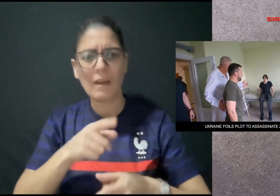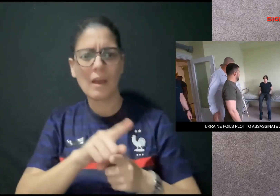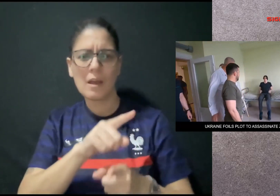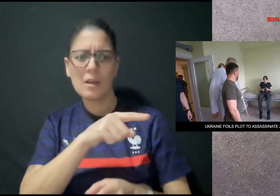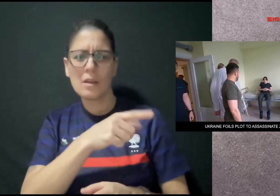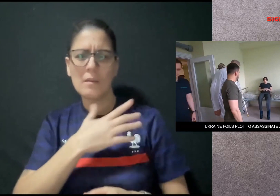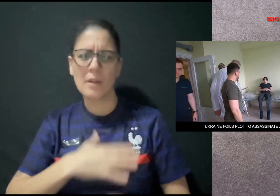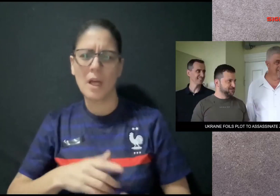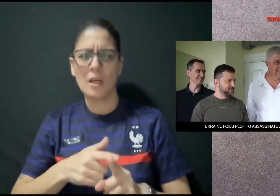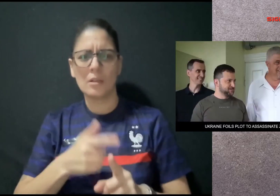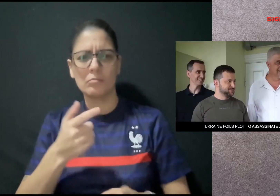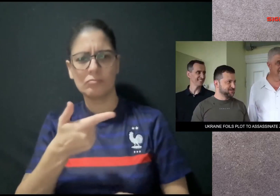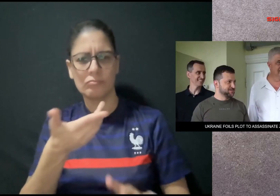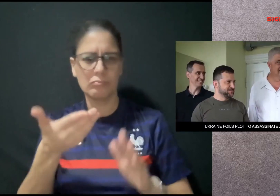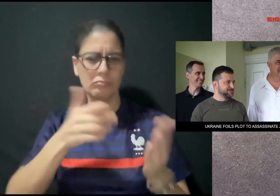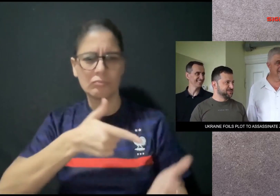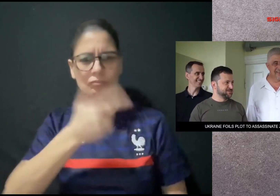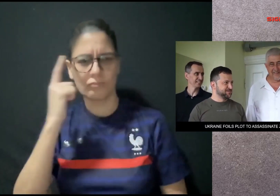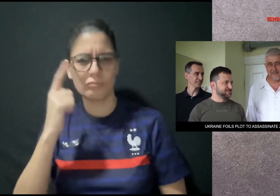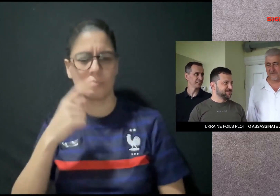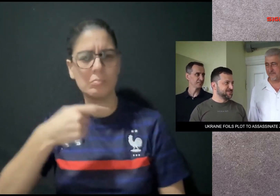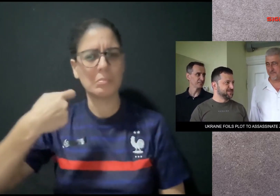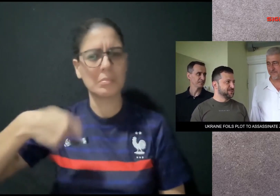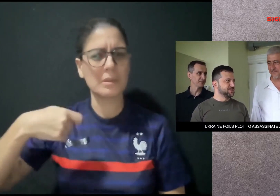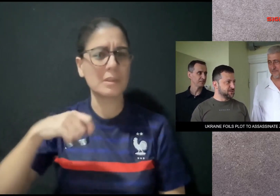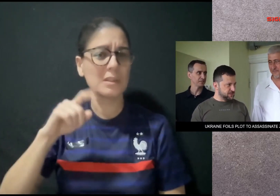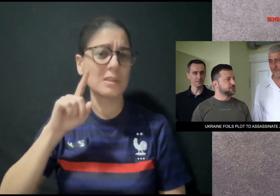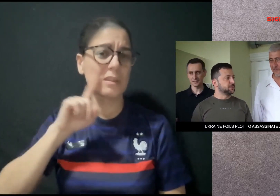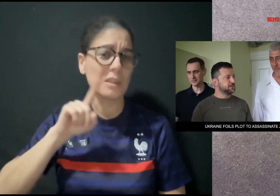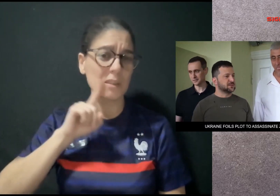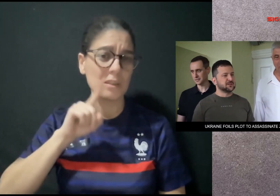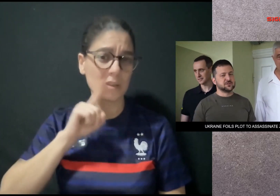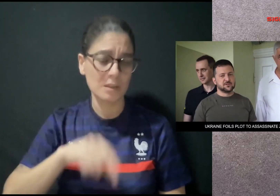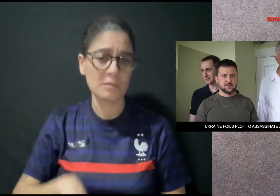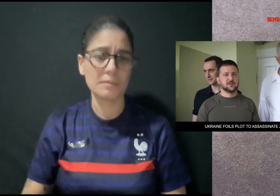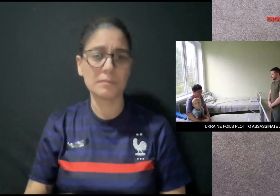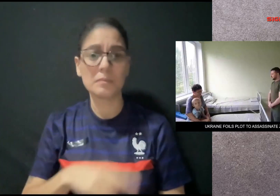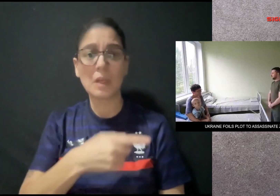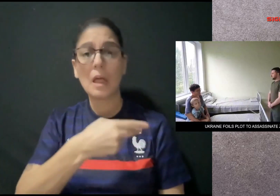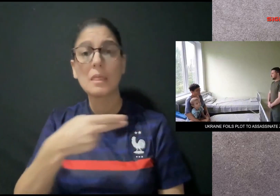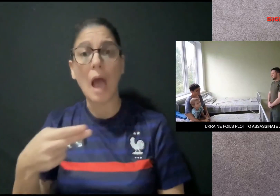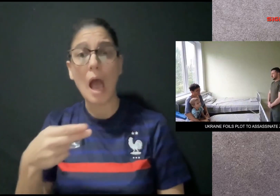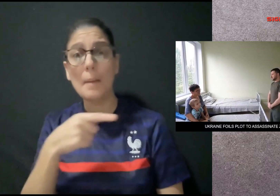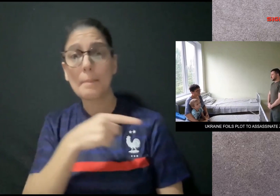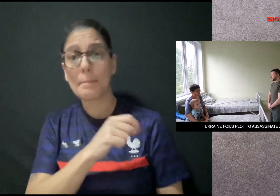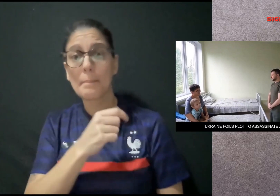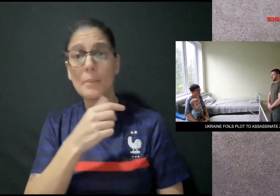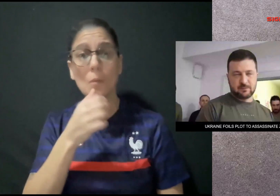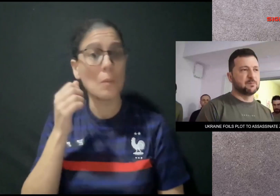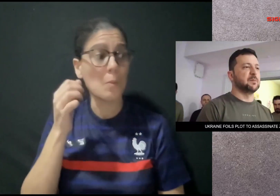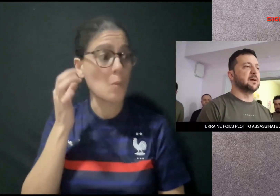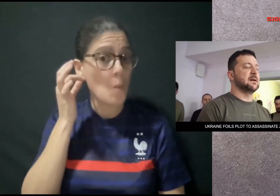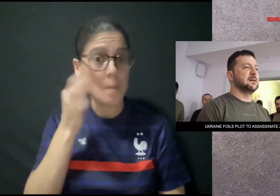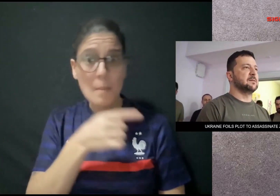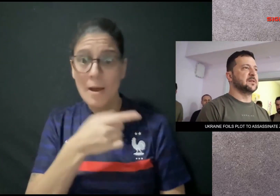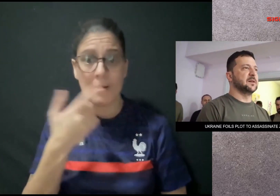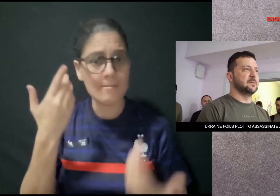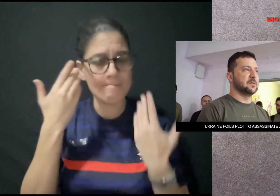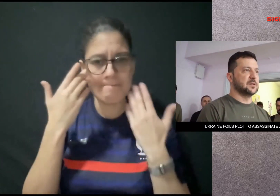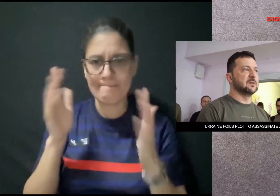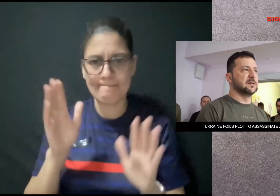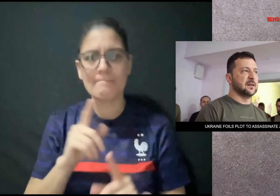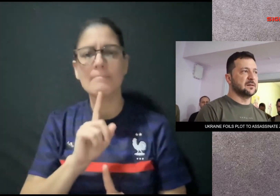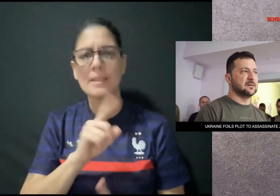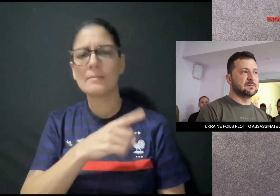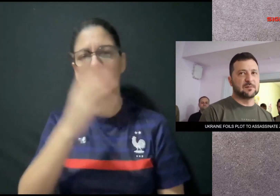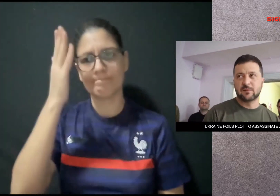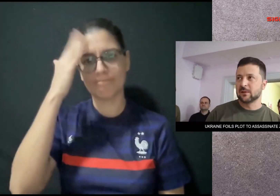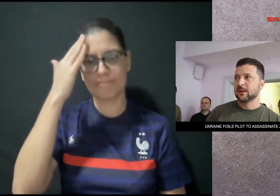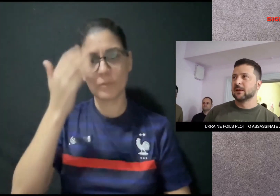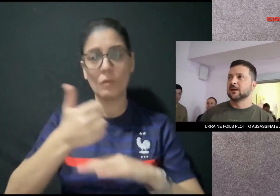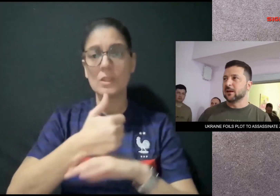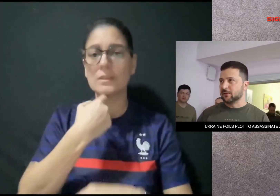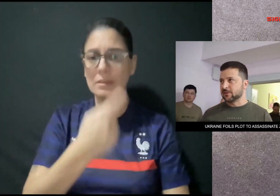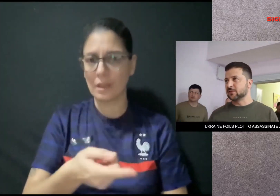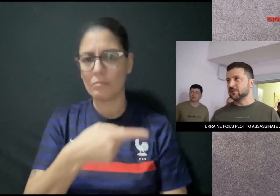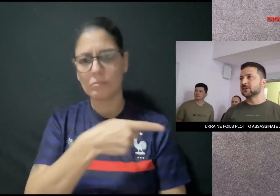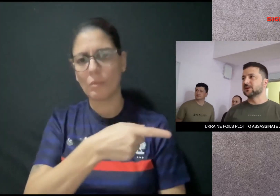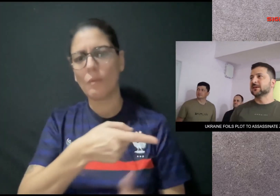plot to assassinate President Volodomyr Zelensky she has not been identified but officials